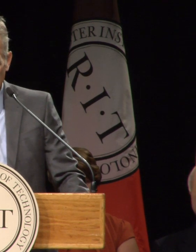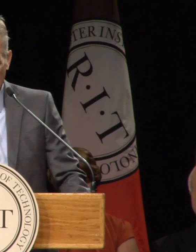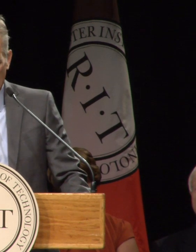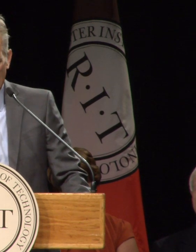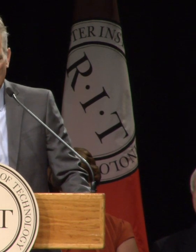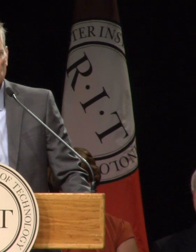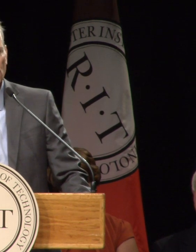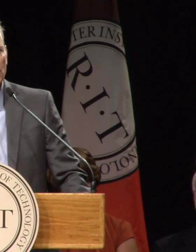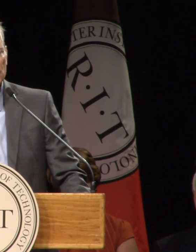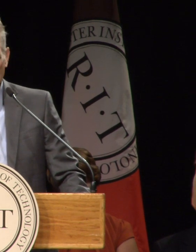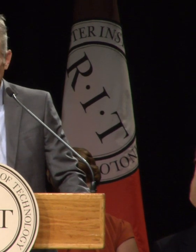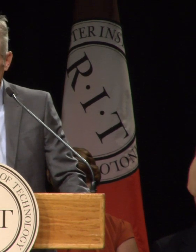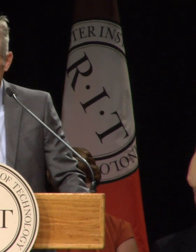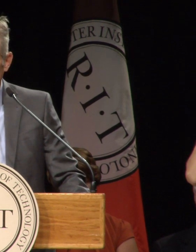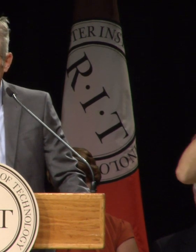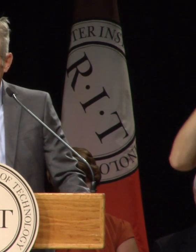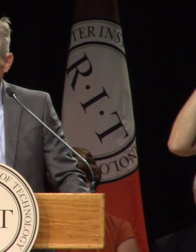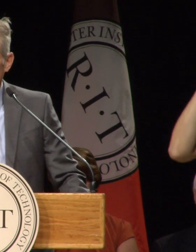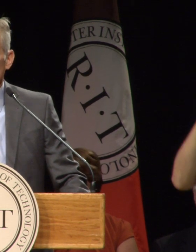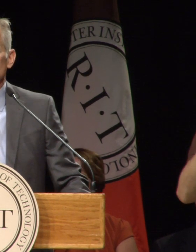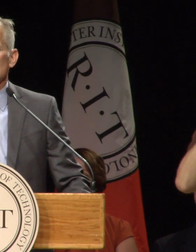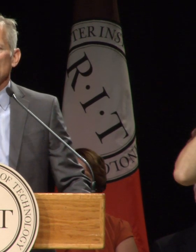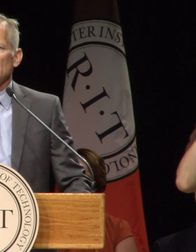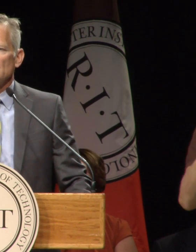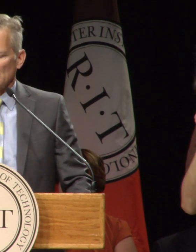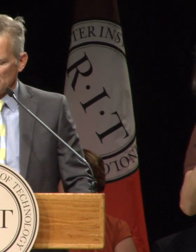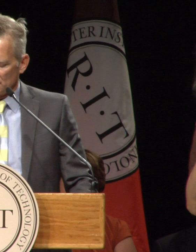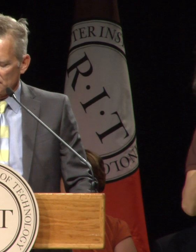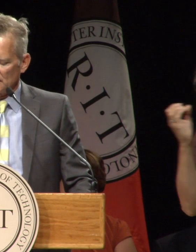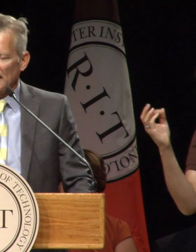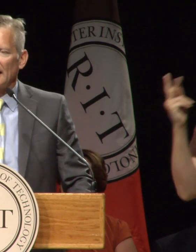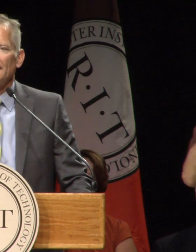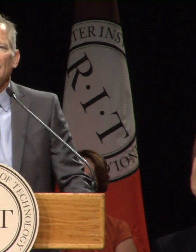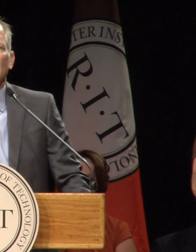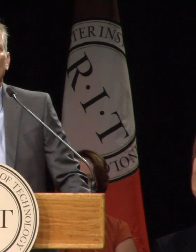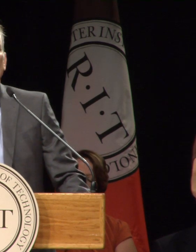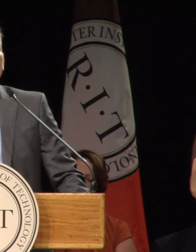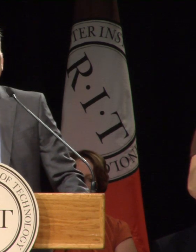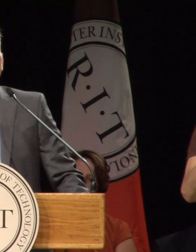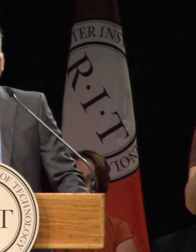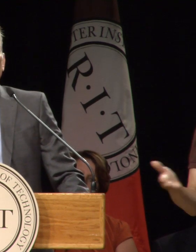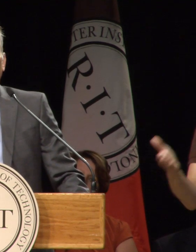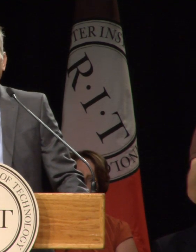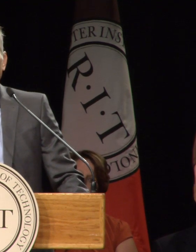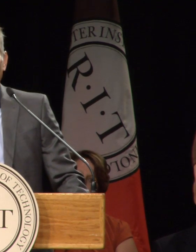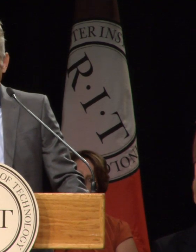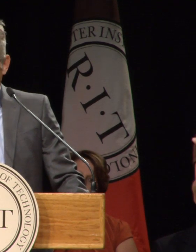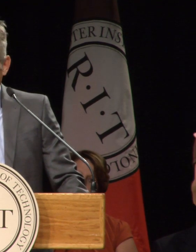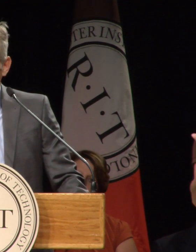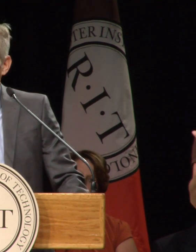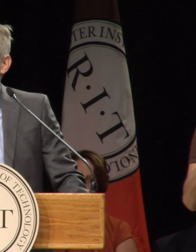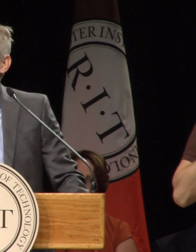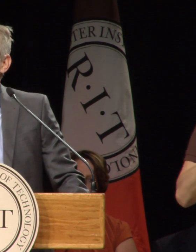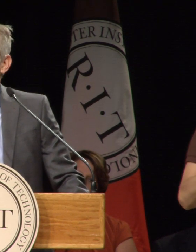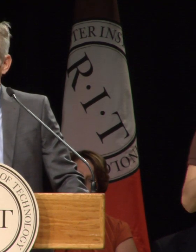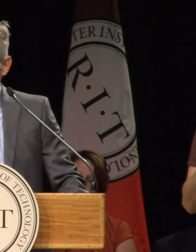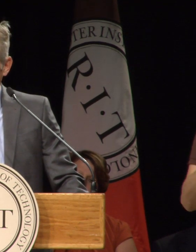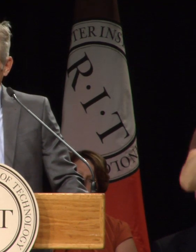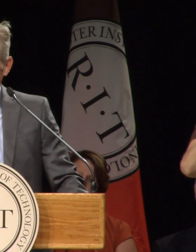AND PARENTS, RETURNING STUDENTS AND OF COURSE ALL OF US HERE TODAY. MY NAME IS JEREMY HAEFNER AND